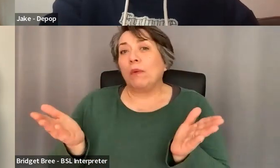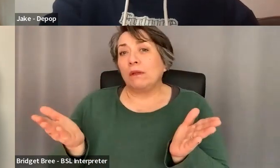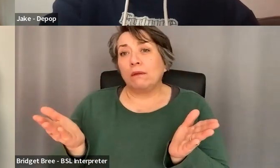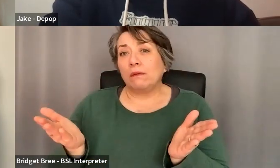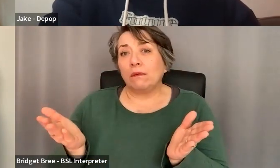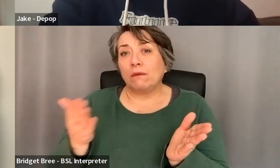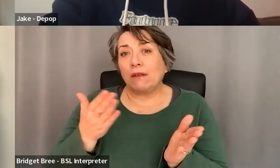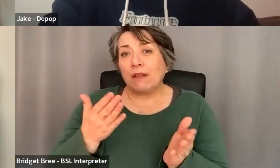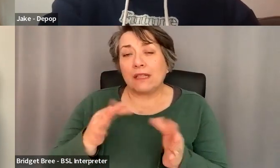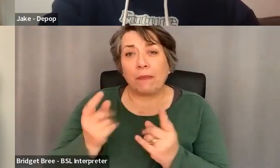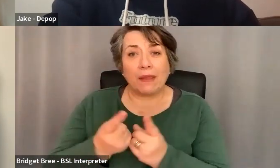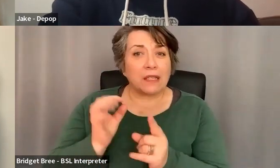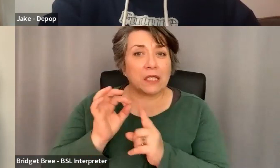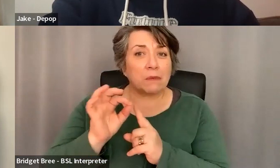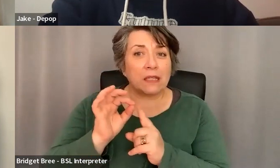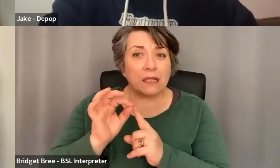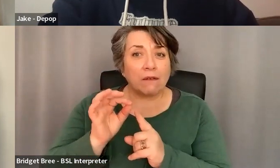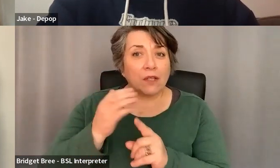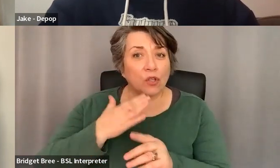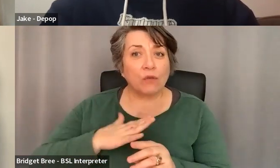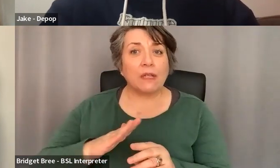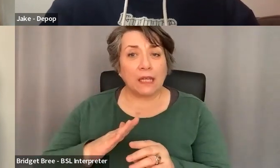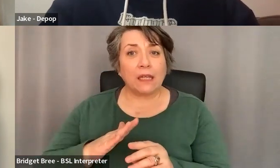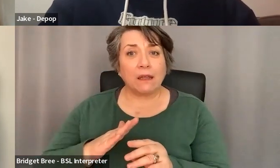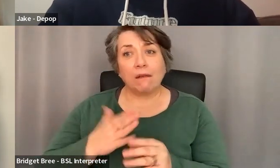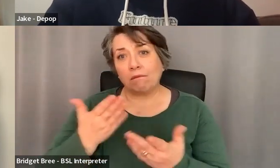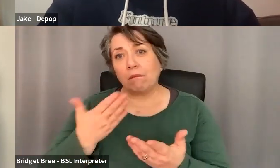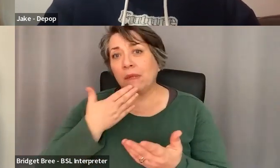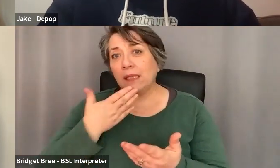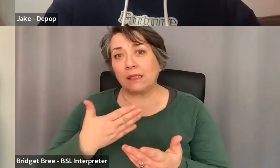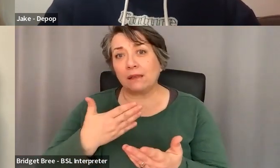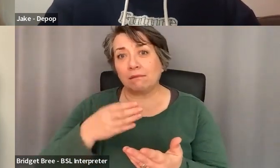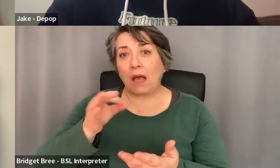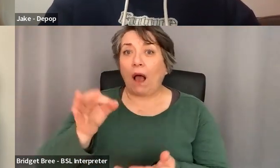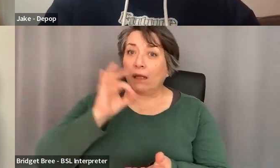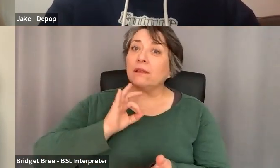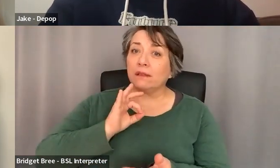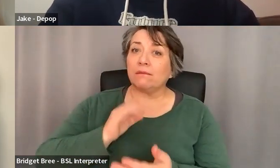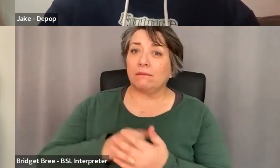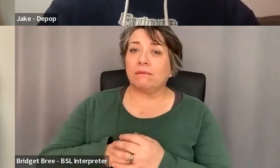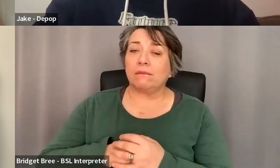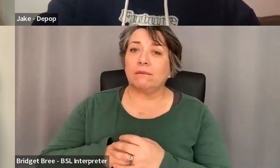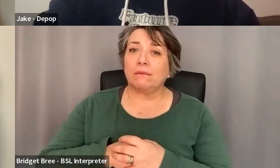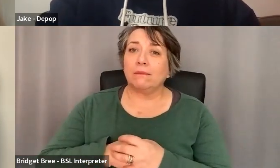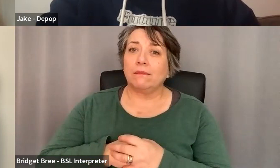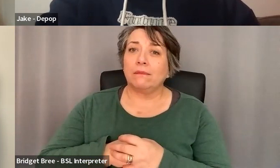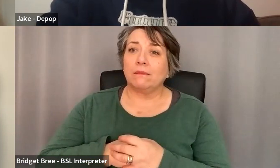specific adjustment you have in mind.